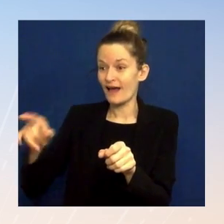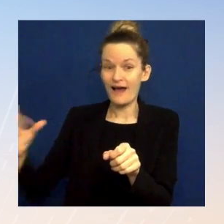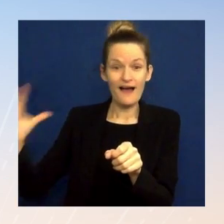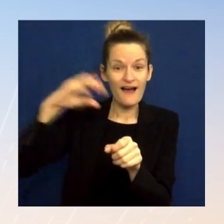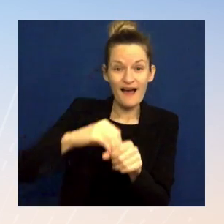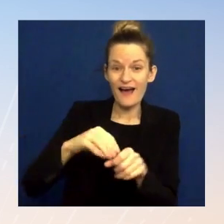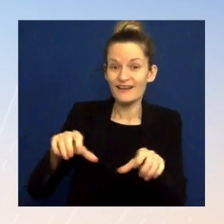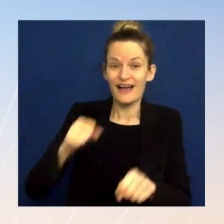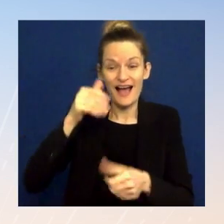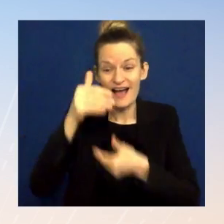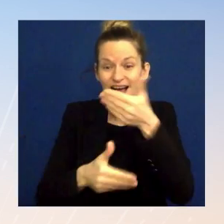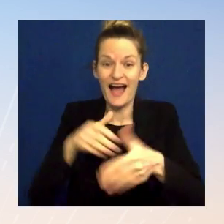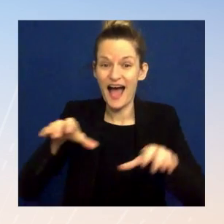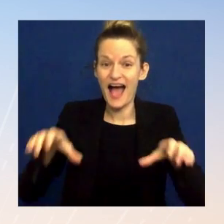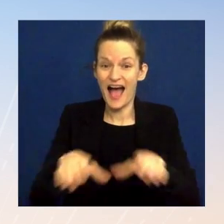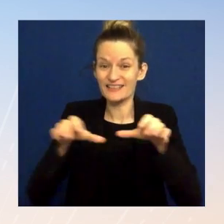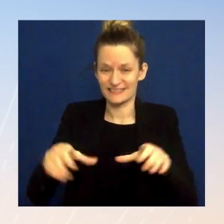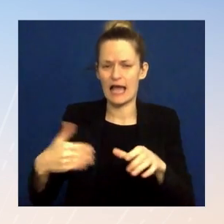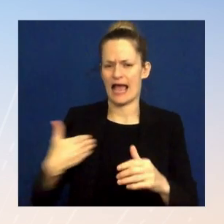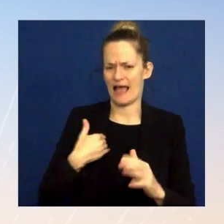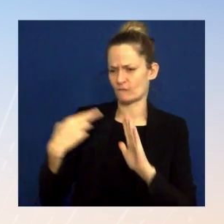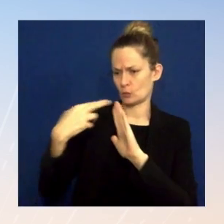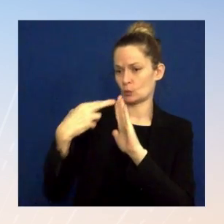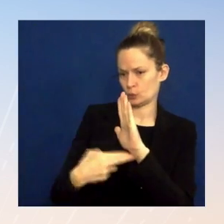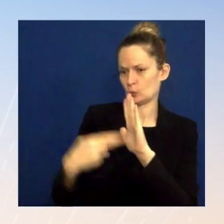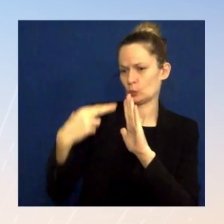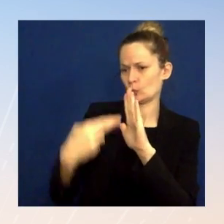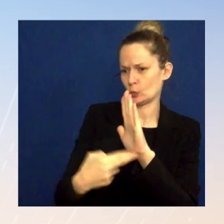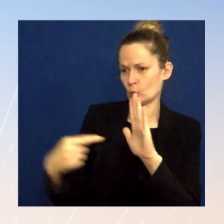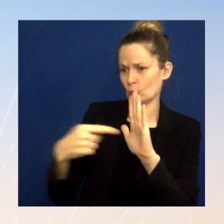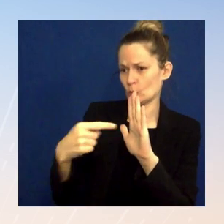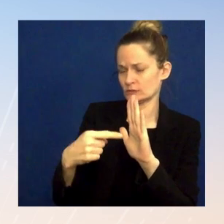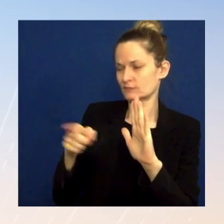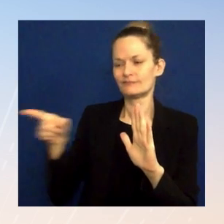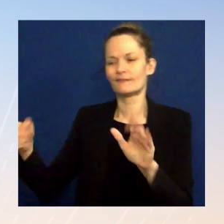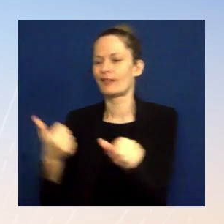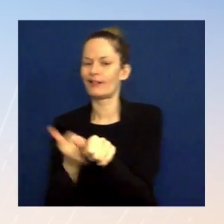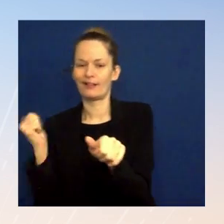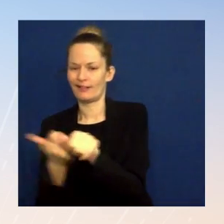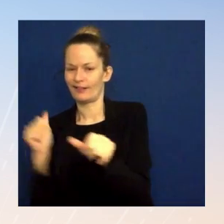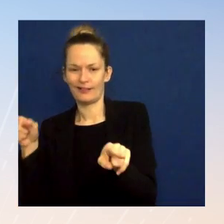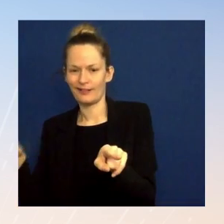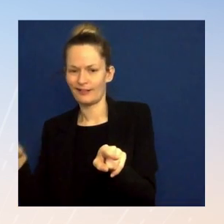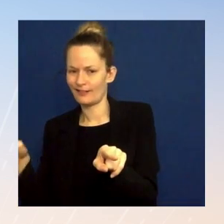Now we do not because we don't have that deal. So, our first and highest priority is to get back to the table